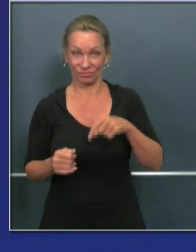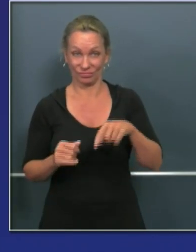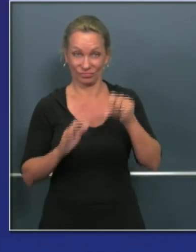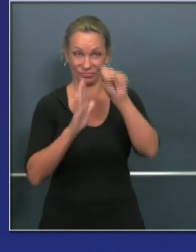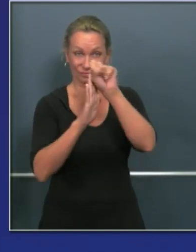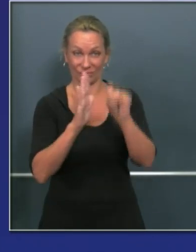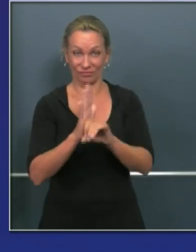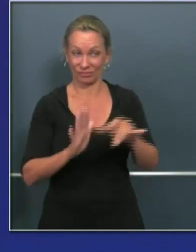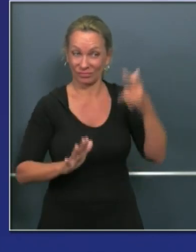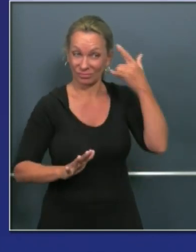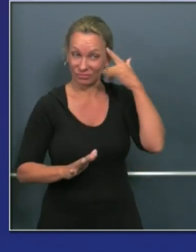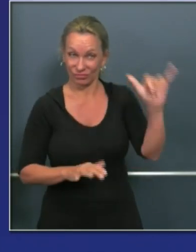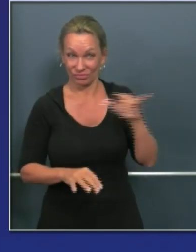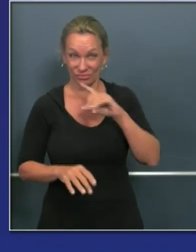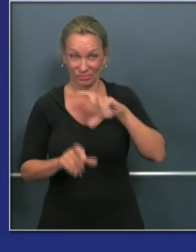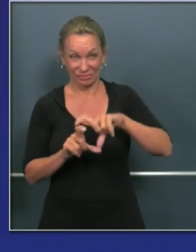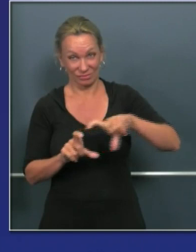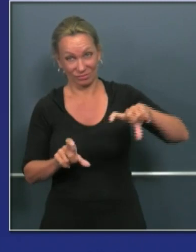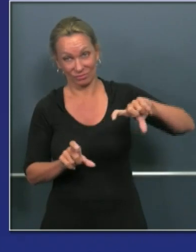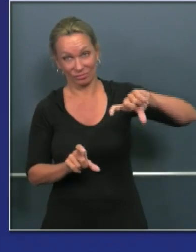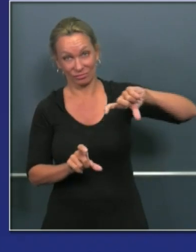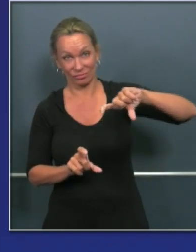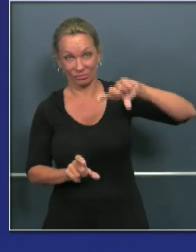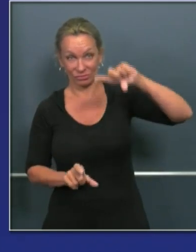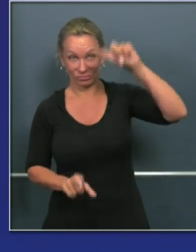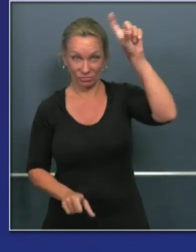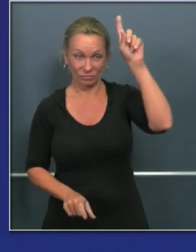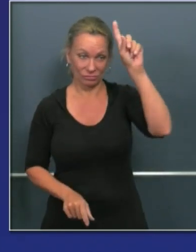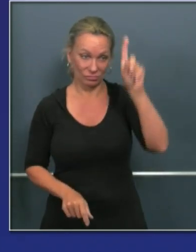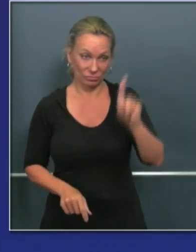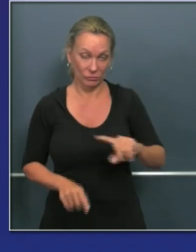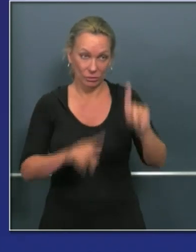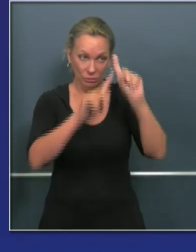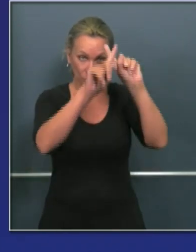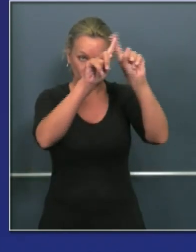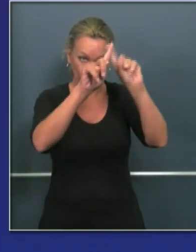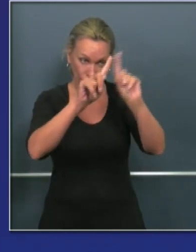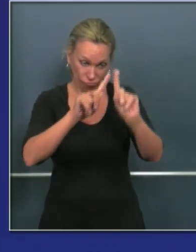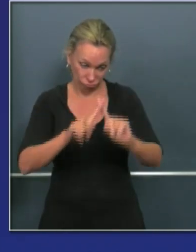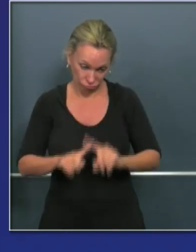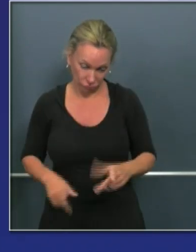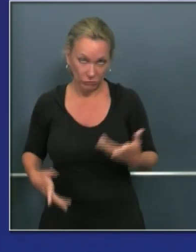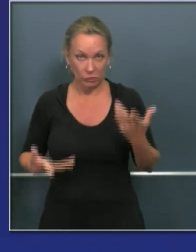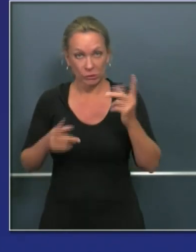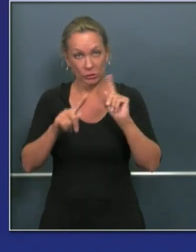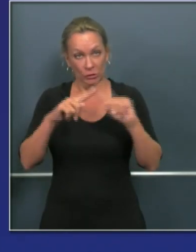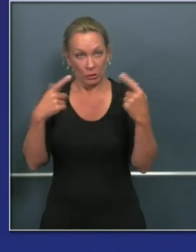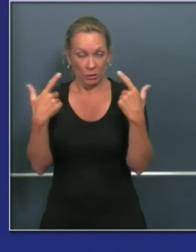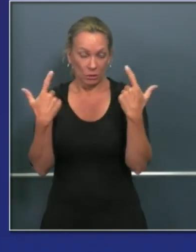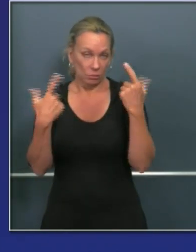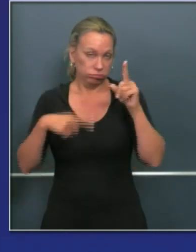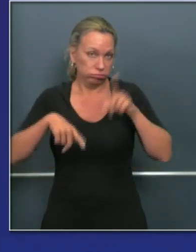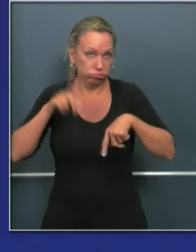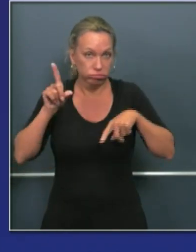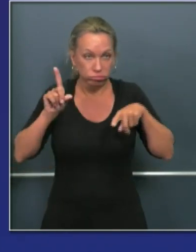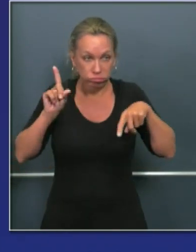CITIES DIVERSE COUNTIES, DIFFERENT PARTS OF THE STATE EXPERIENCING DIFFERENT CHALLENGES FOR DIFFERENT REASONS THAN ME. WELL IN A